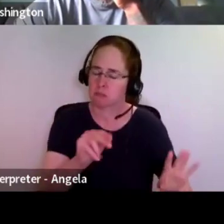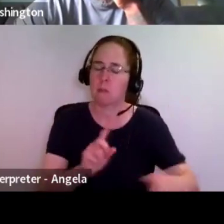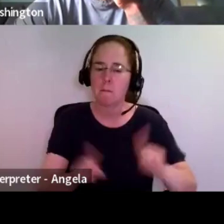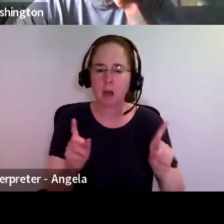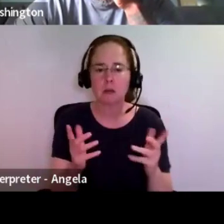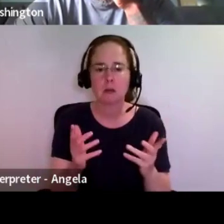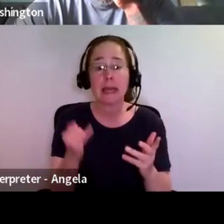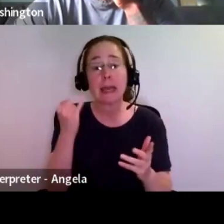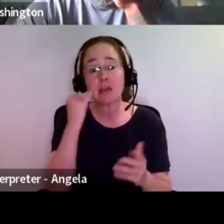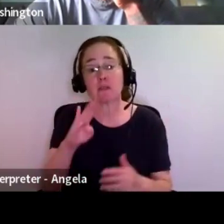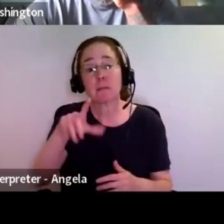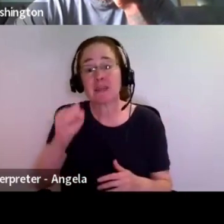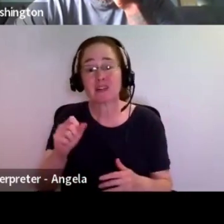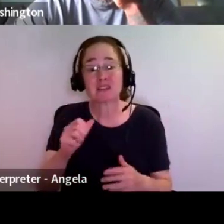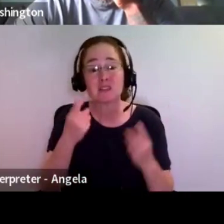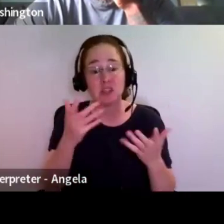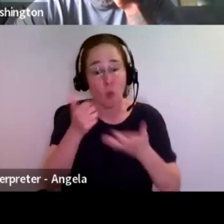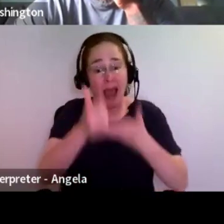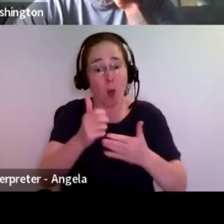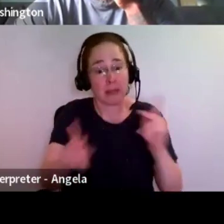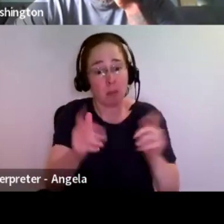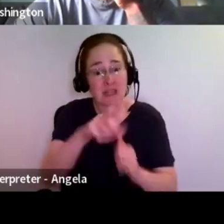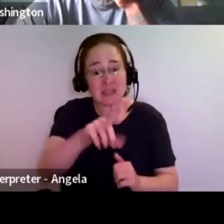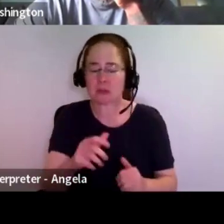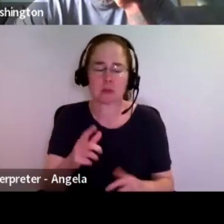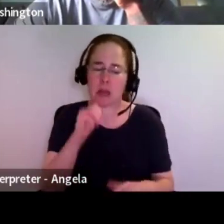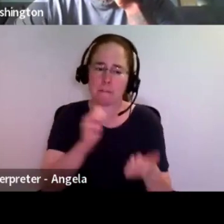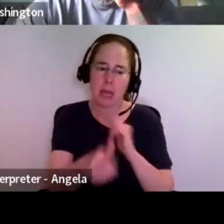try to help people also don't get passed. So it can be kind of